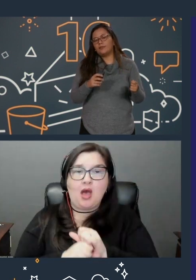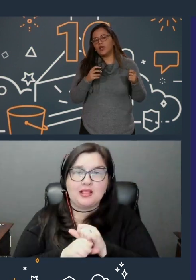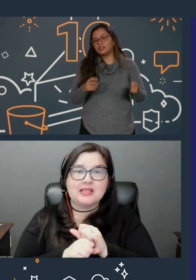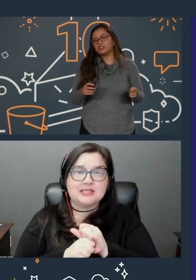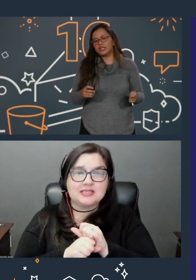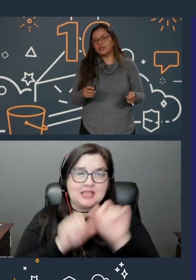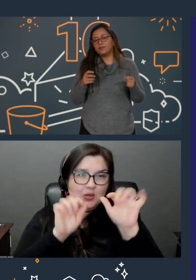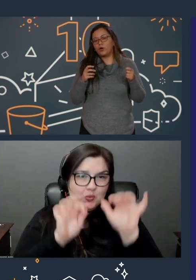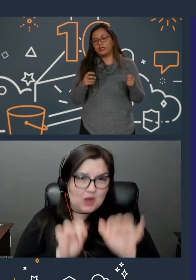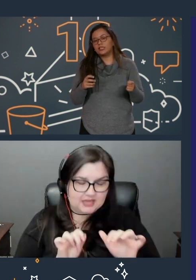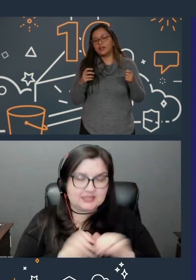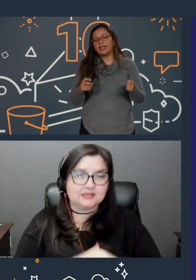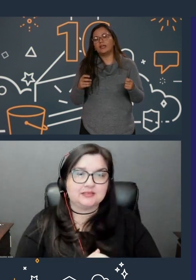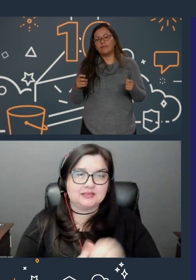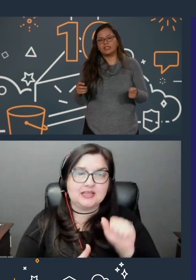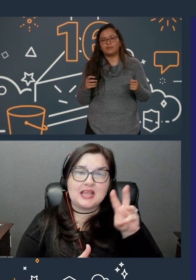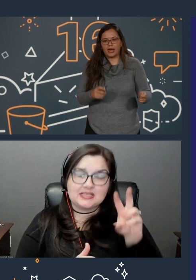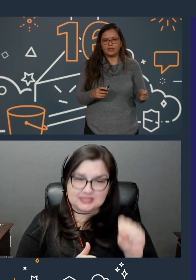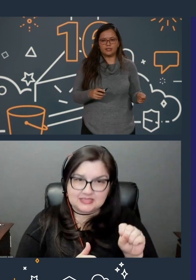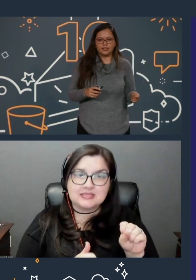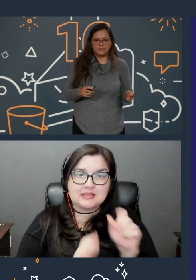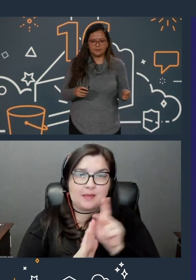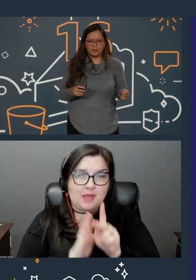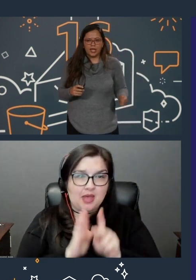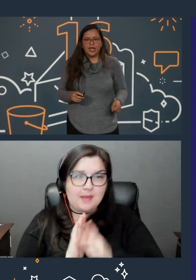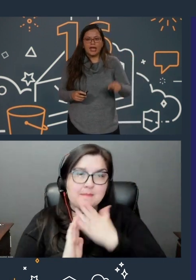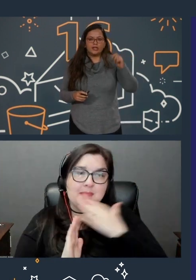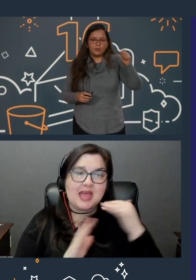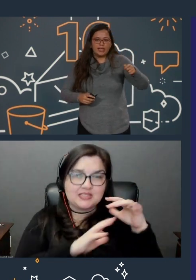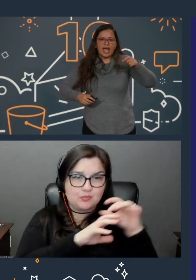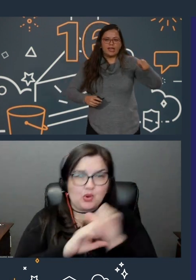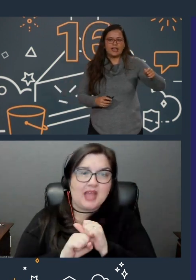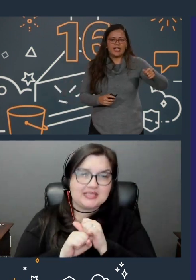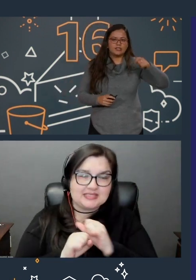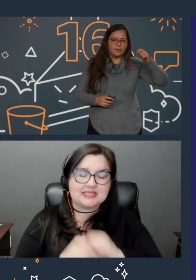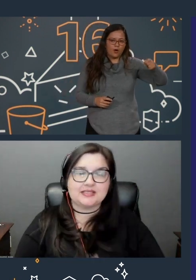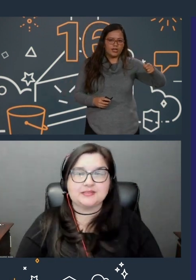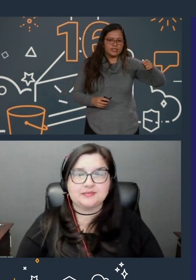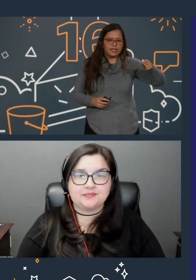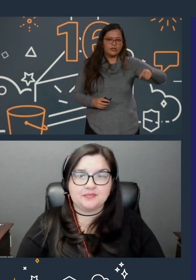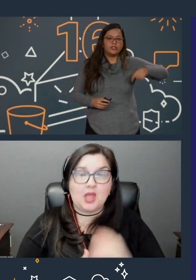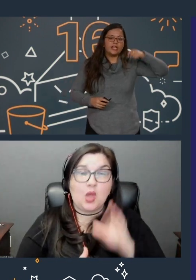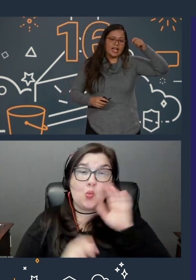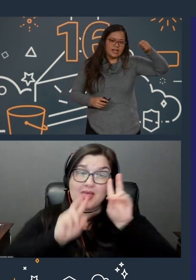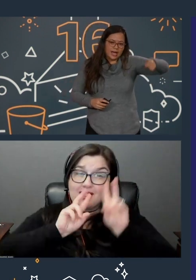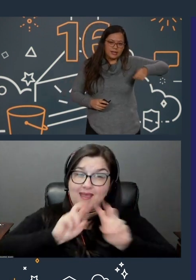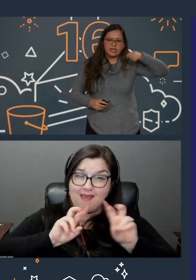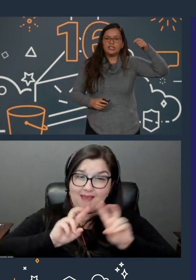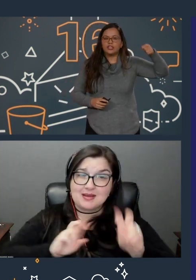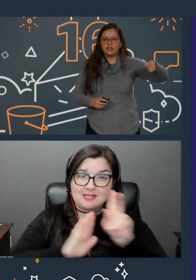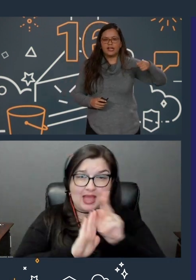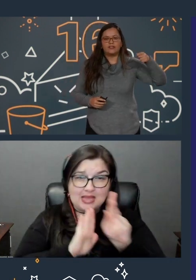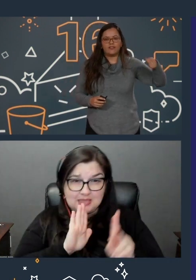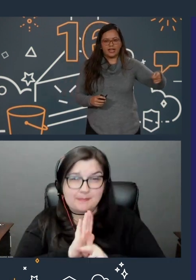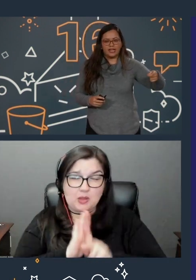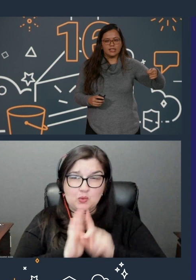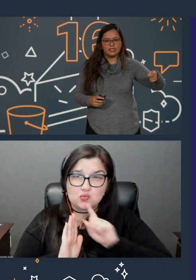AWS-suggested policy writing best practices. It will analyze the policy to dynamically generate findings